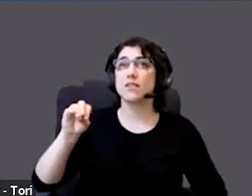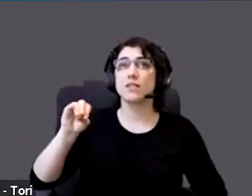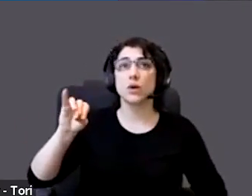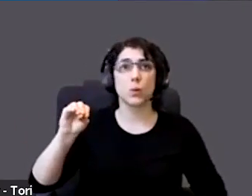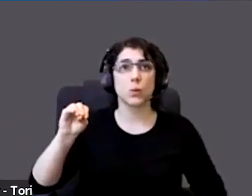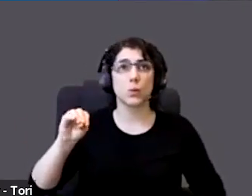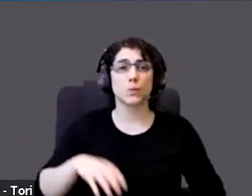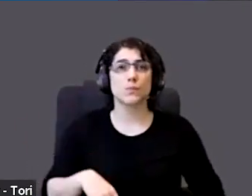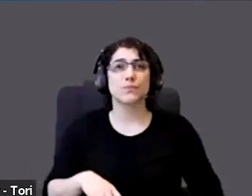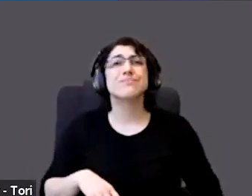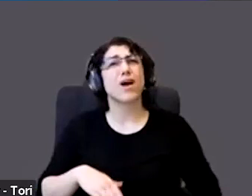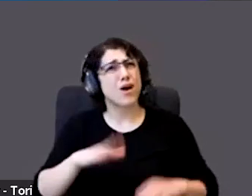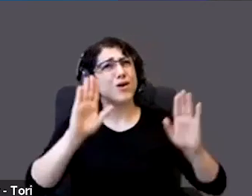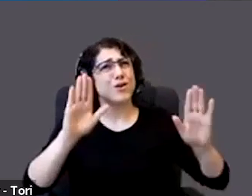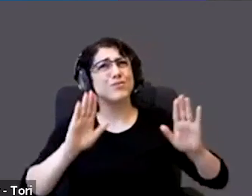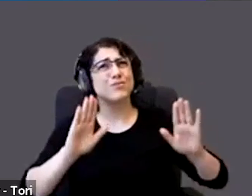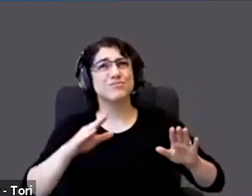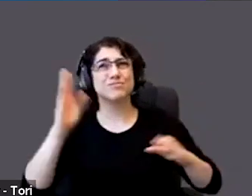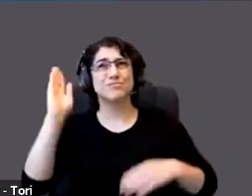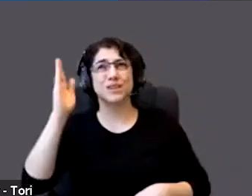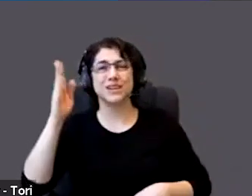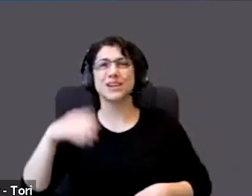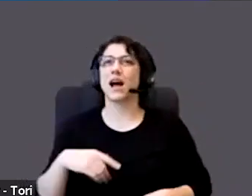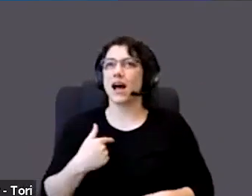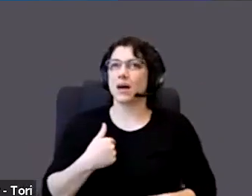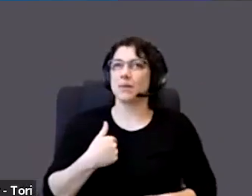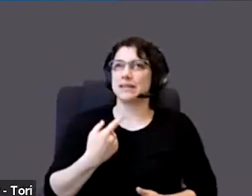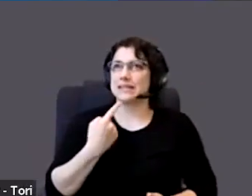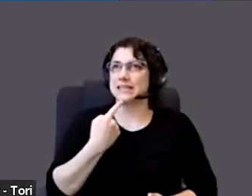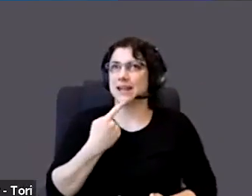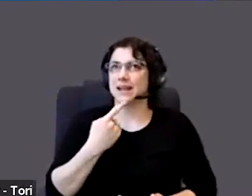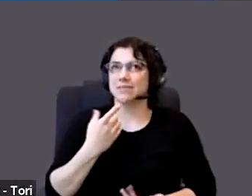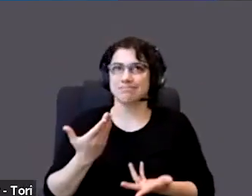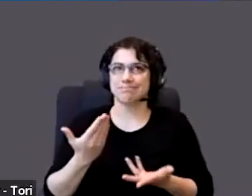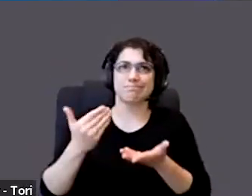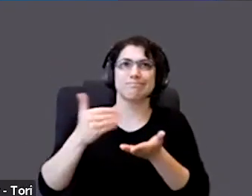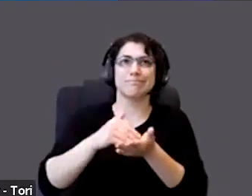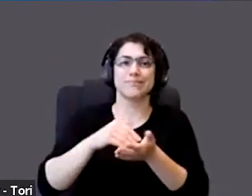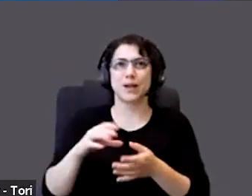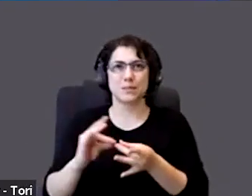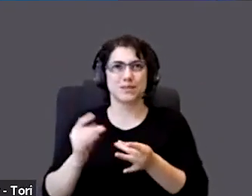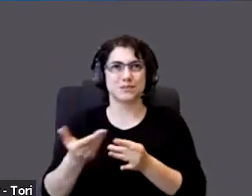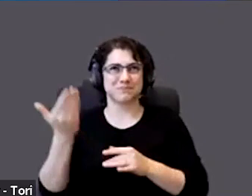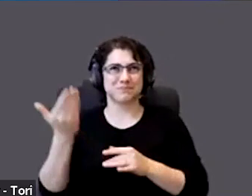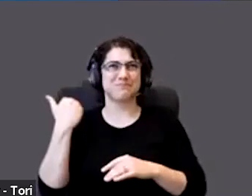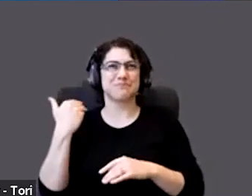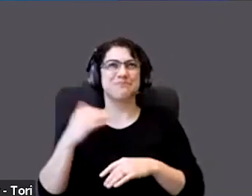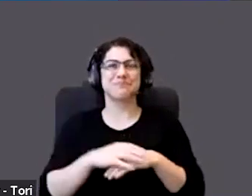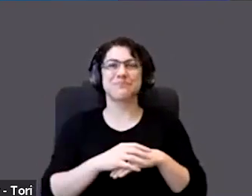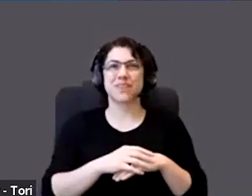I'm going to stand up to what I already mentioned to Dr. Walensky, which is recommendation to consider